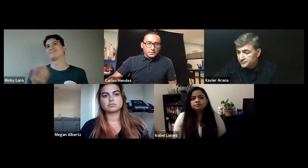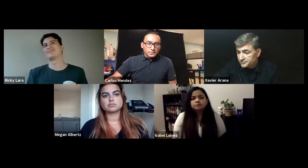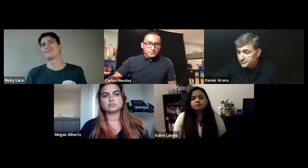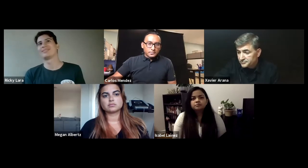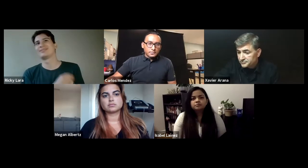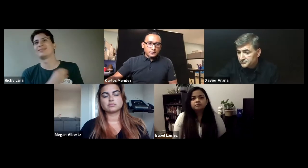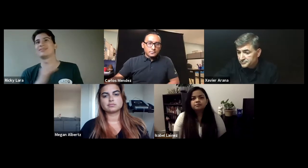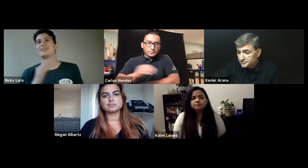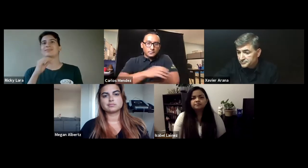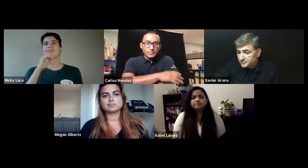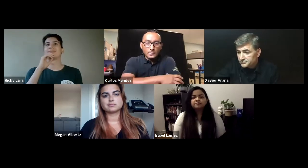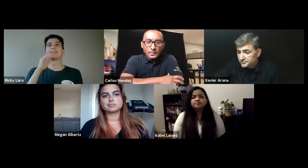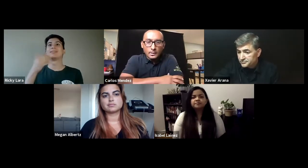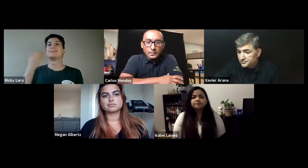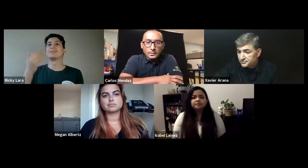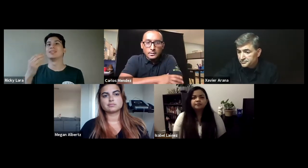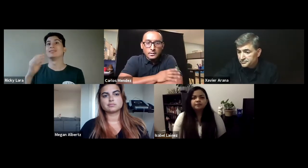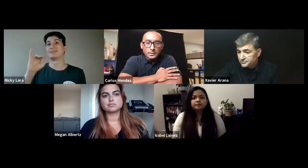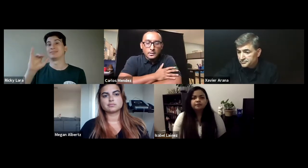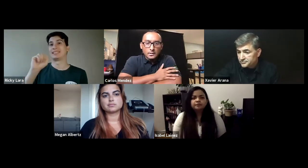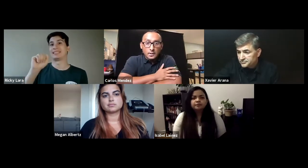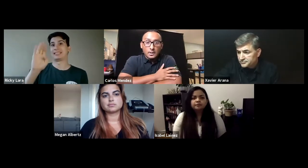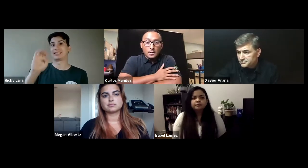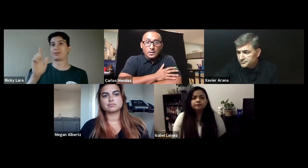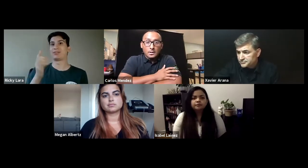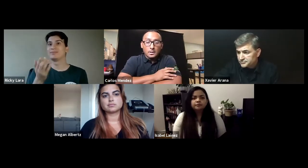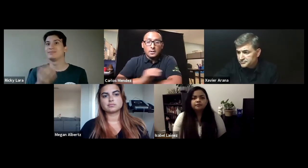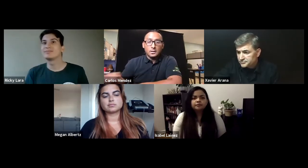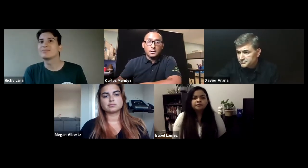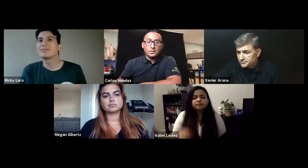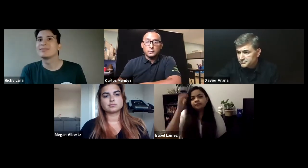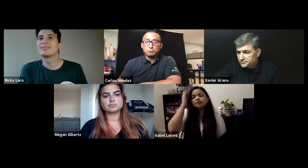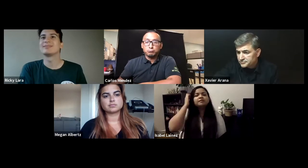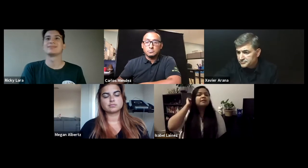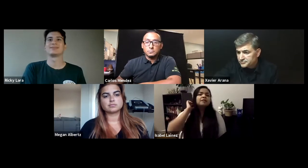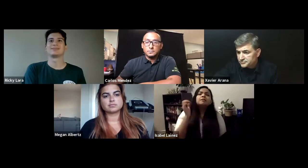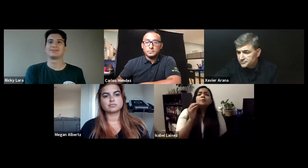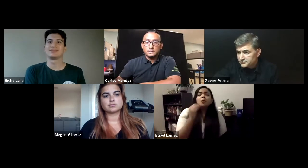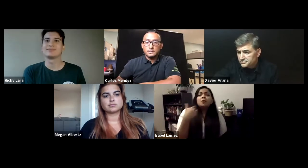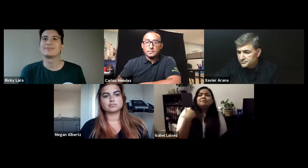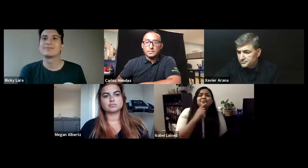Ricky: Right. I think it is important to know the history for sure. All right, Isabel.